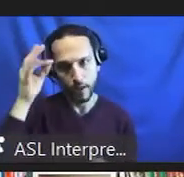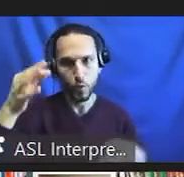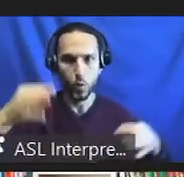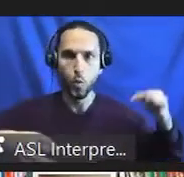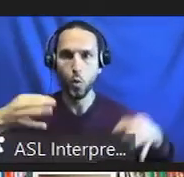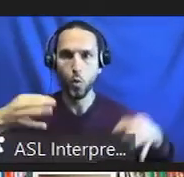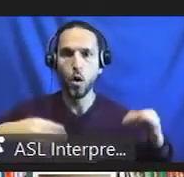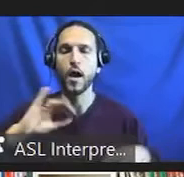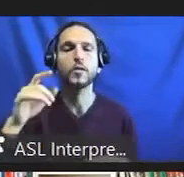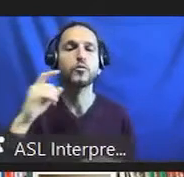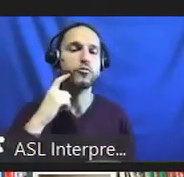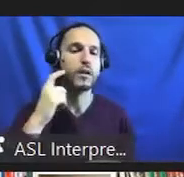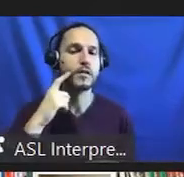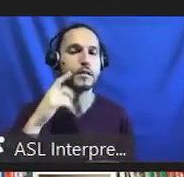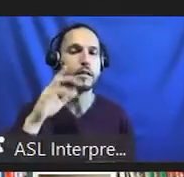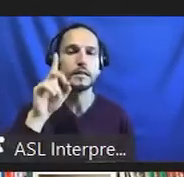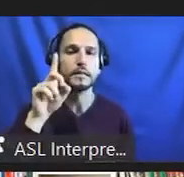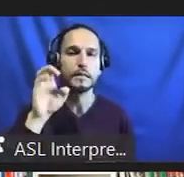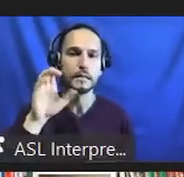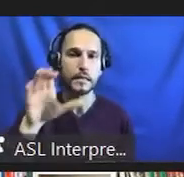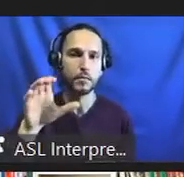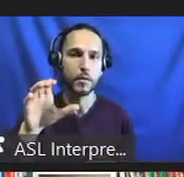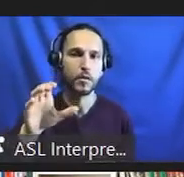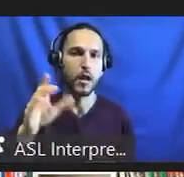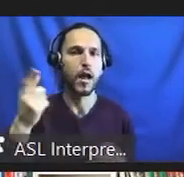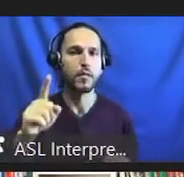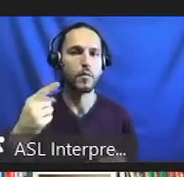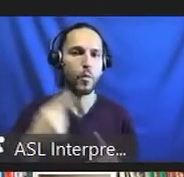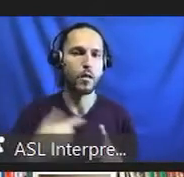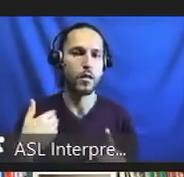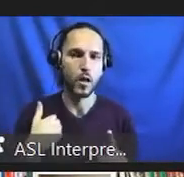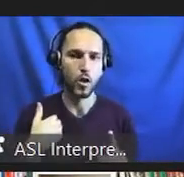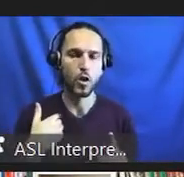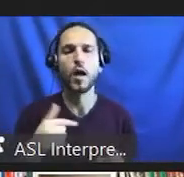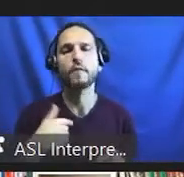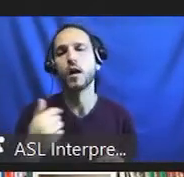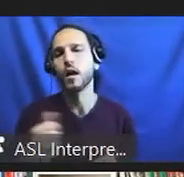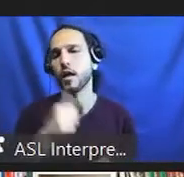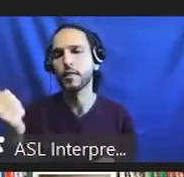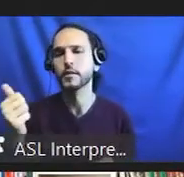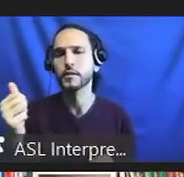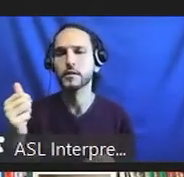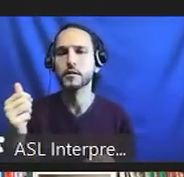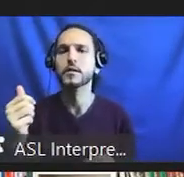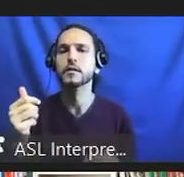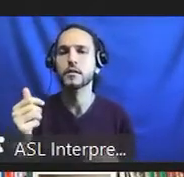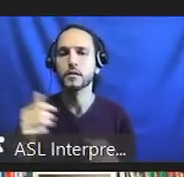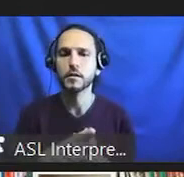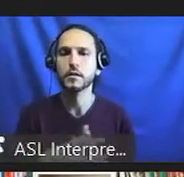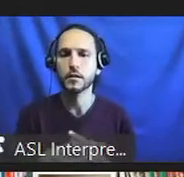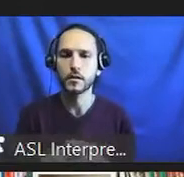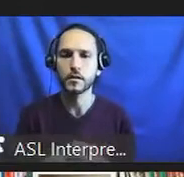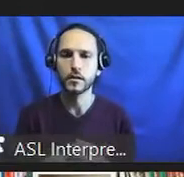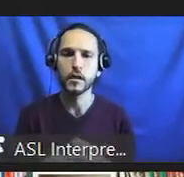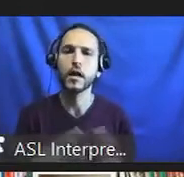And just recently, in December, just about a month ago, there was another class-action lawsuit brought against--